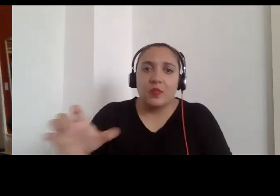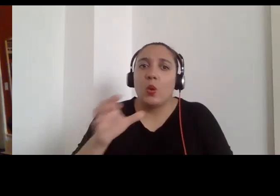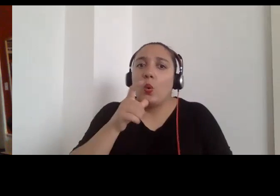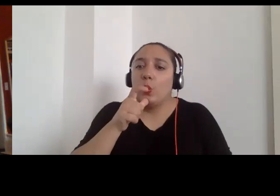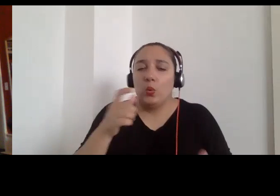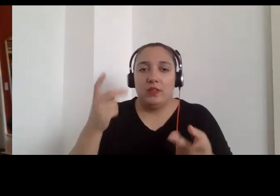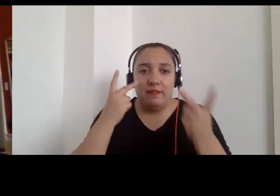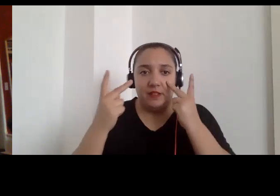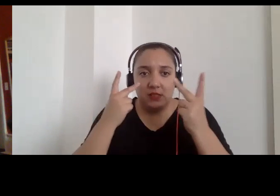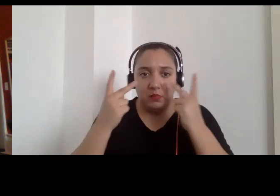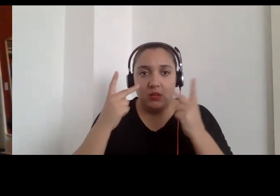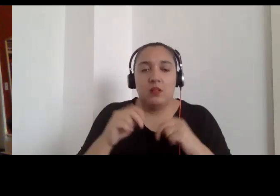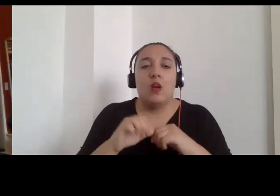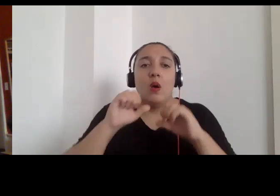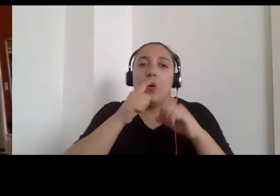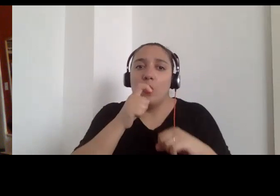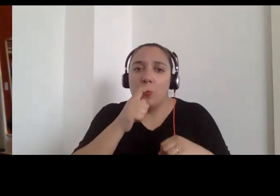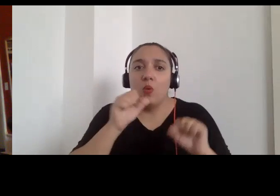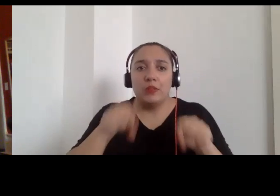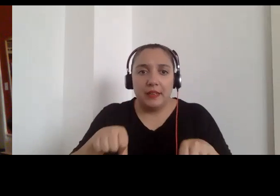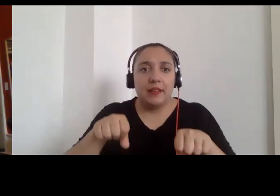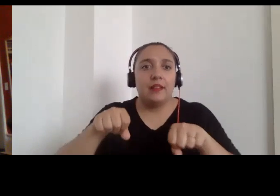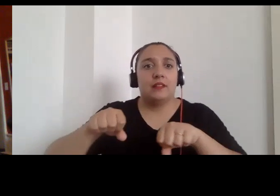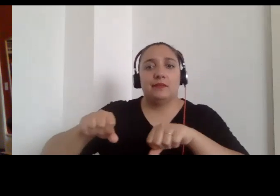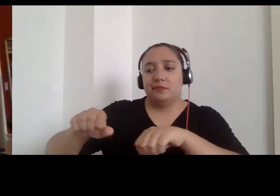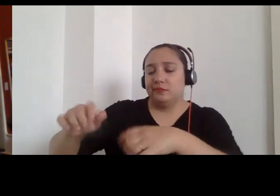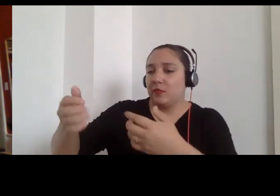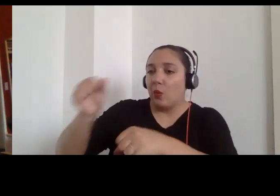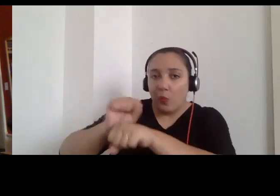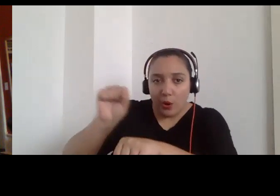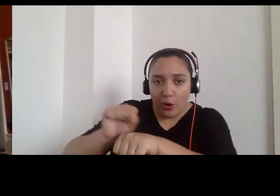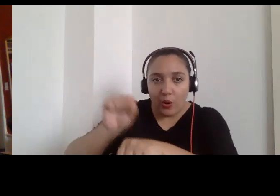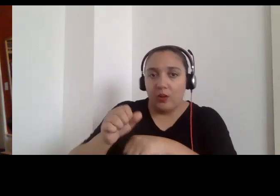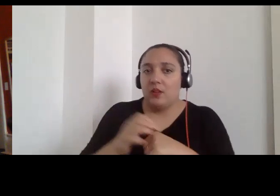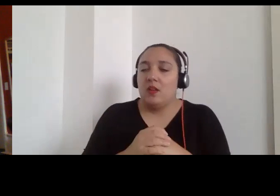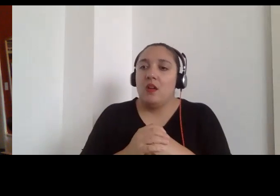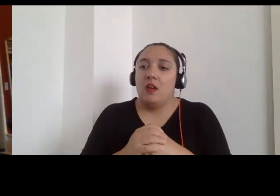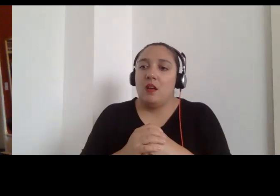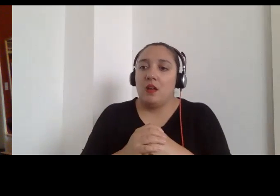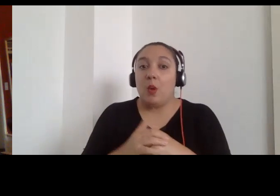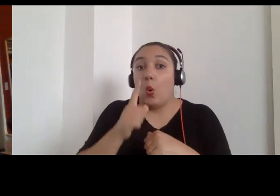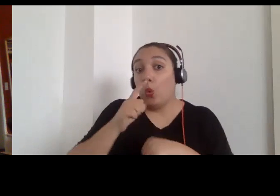in certain ways and what stories get told about certain peoples through their work and then, you know, also looking